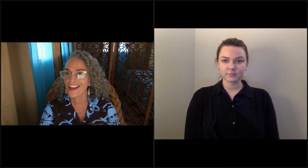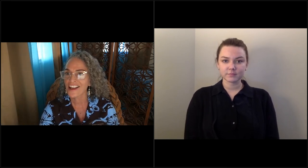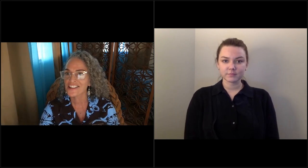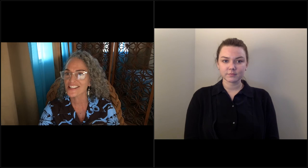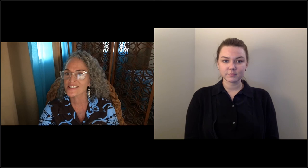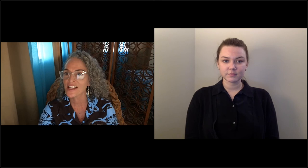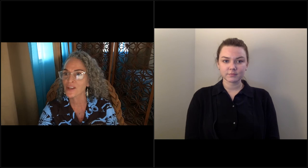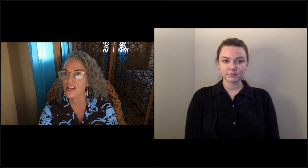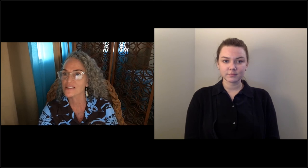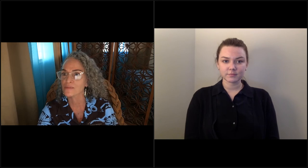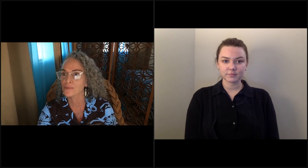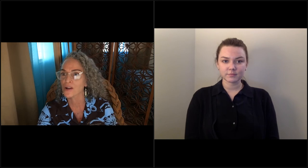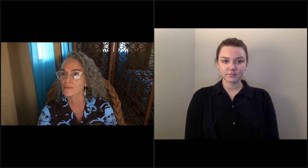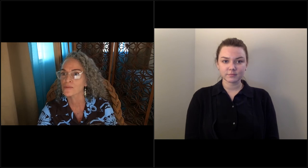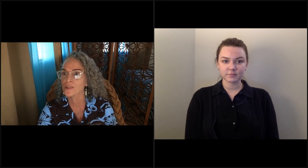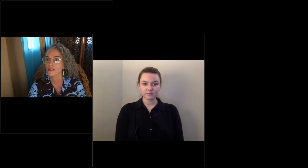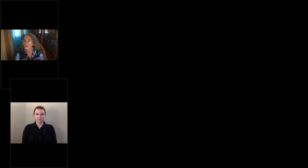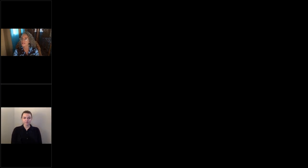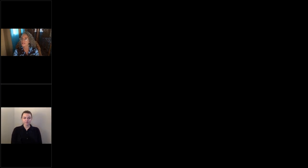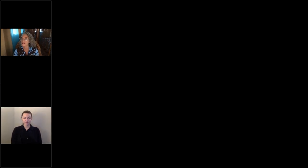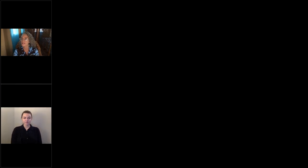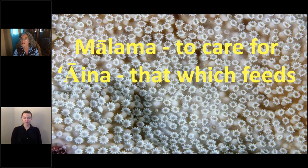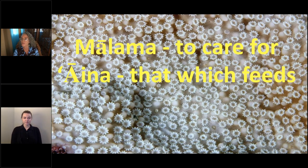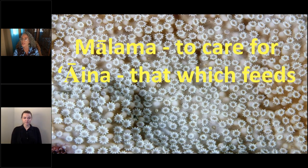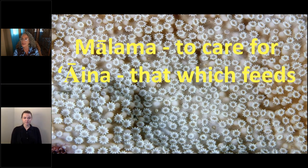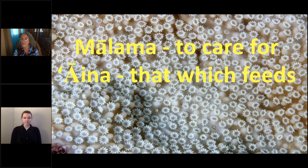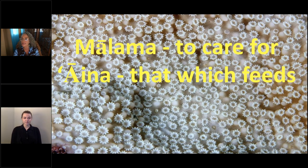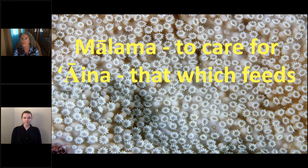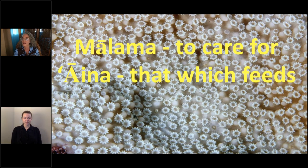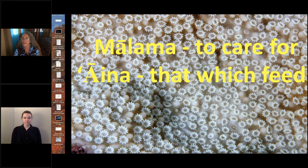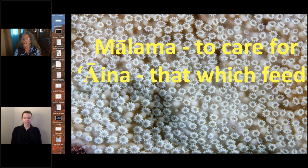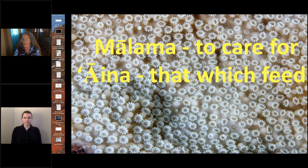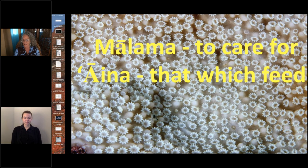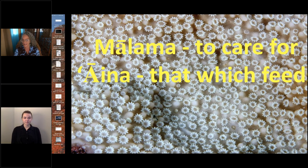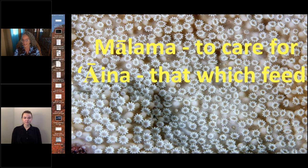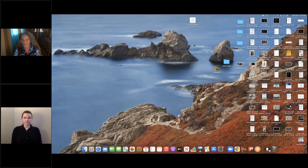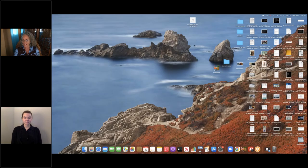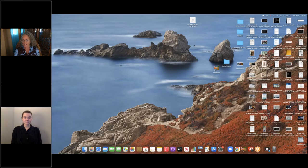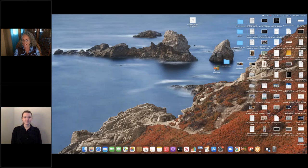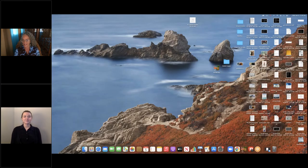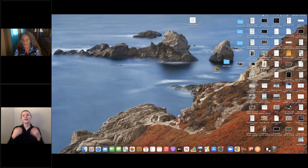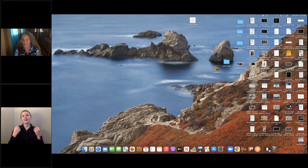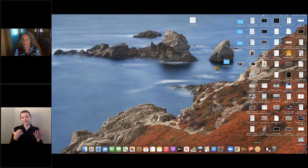Yeah, 'cause last time we had some problems with this. Let's see. Are we there? [Kathy] Yes. Oh, perfect.